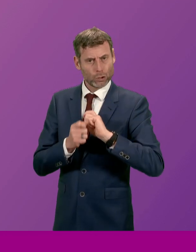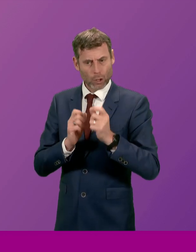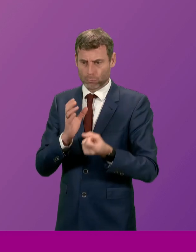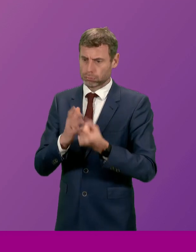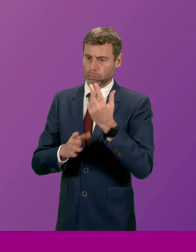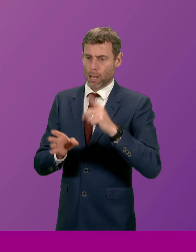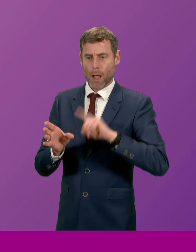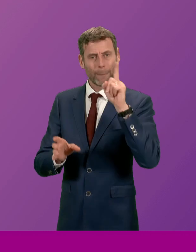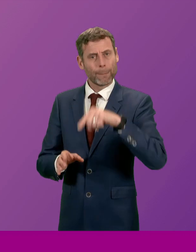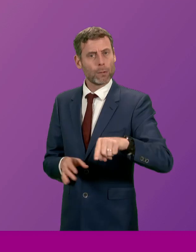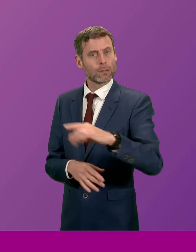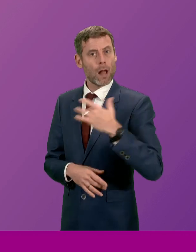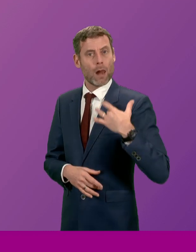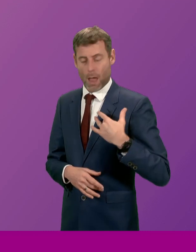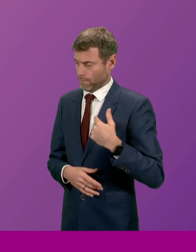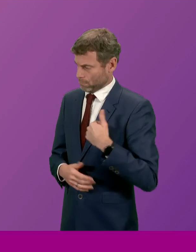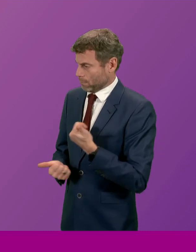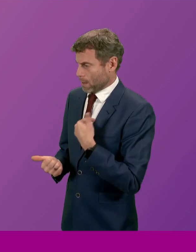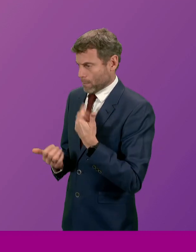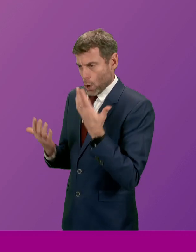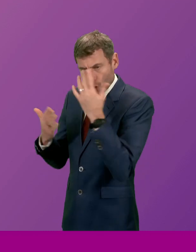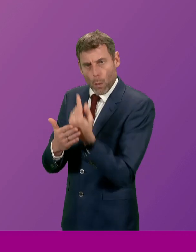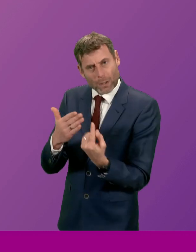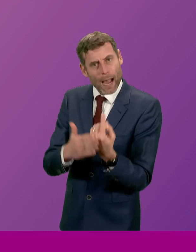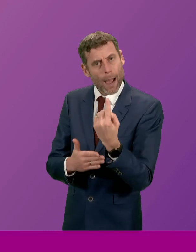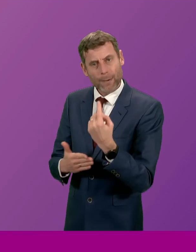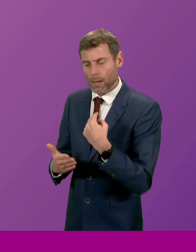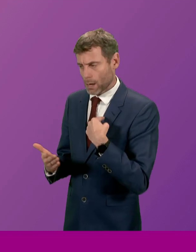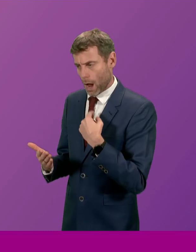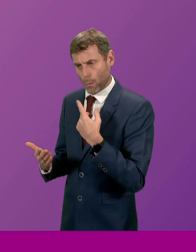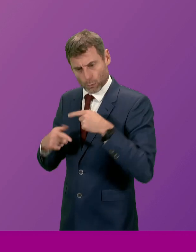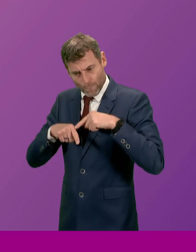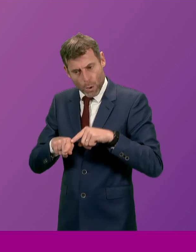so I was concerned to read about, and am familiar with, the challenges that it faces.